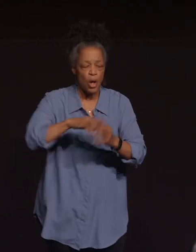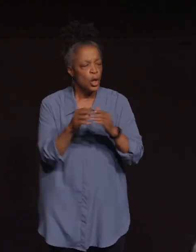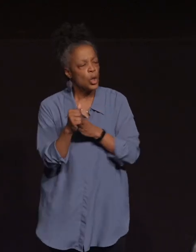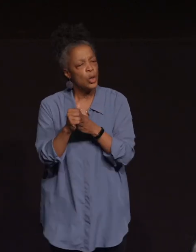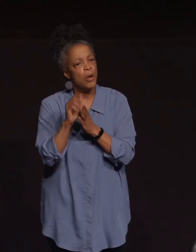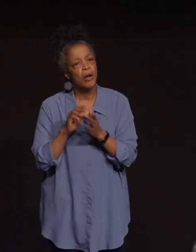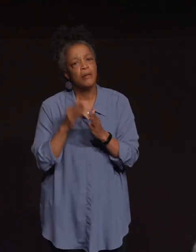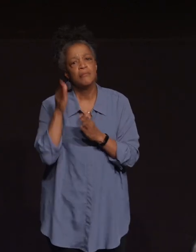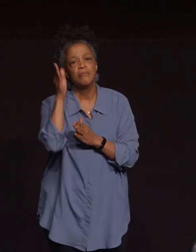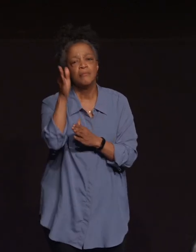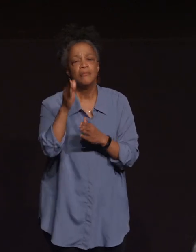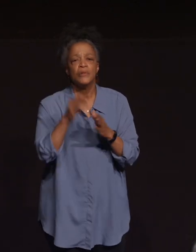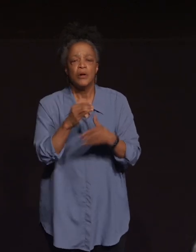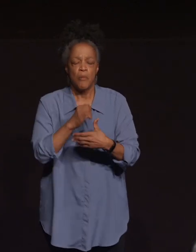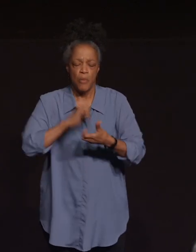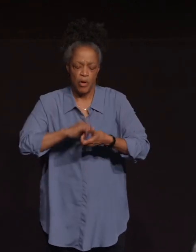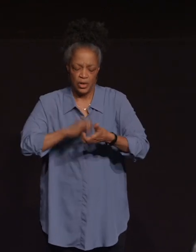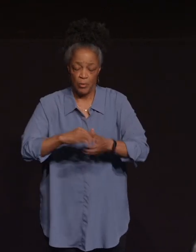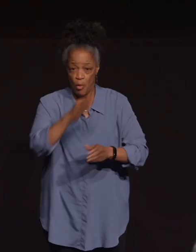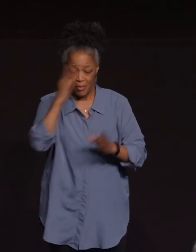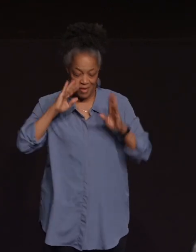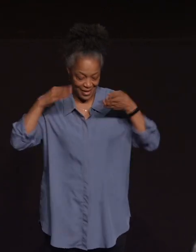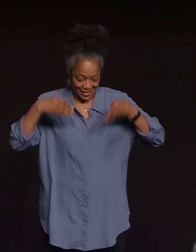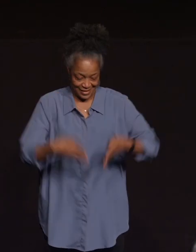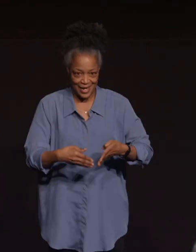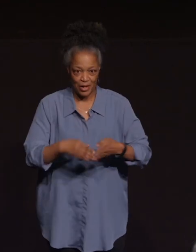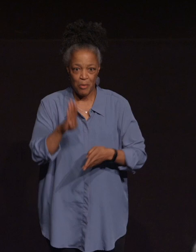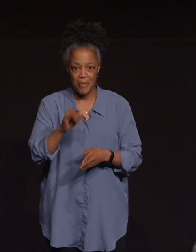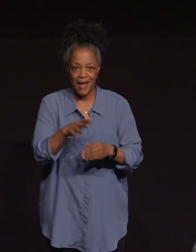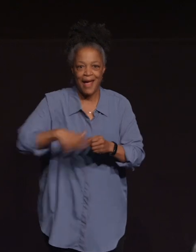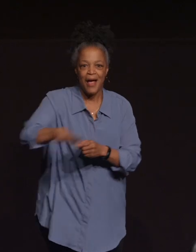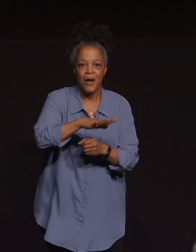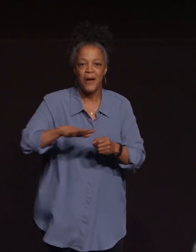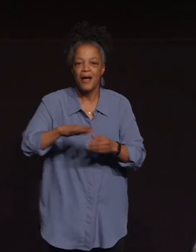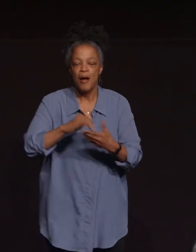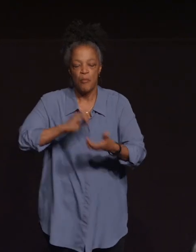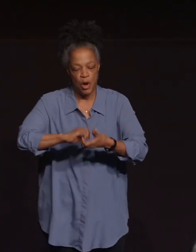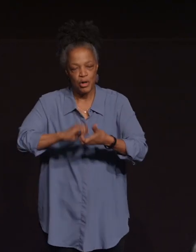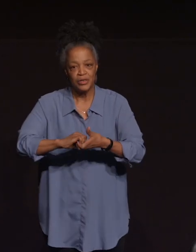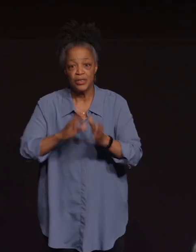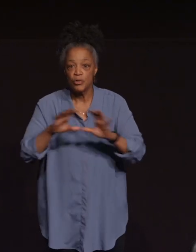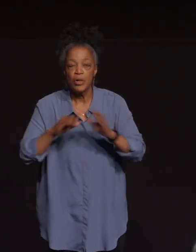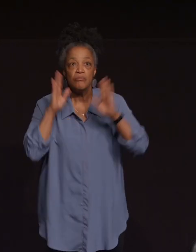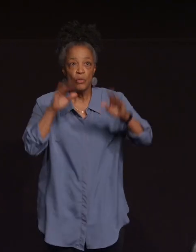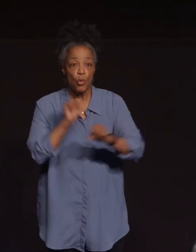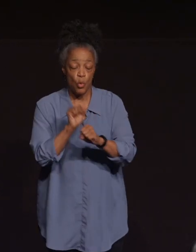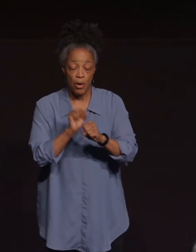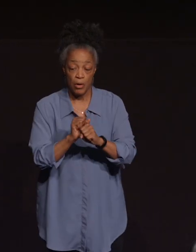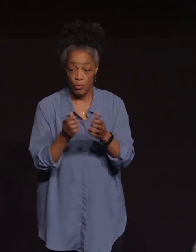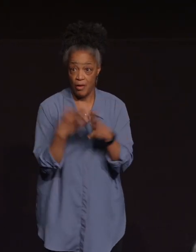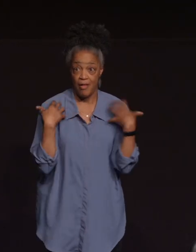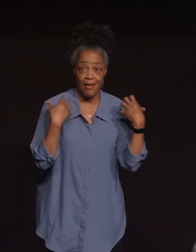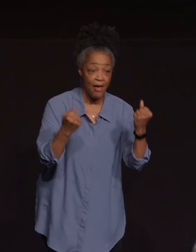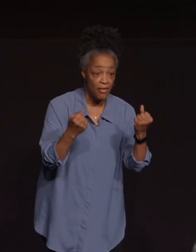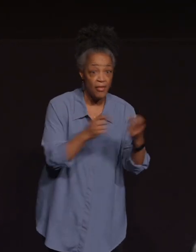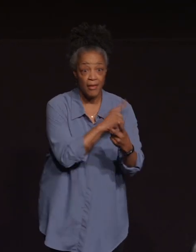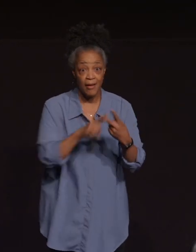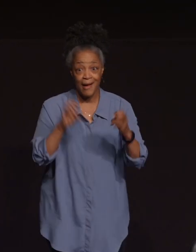Black-centered Bay Area organizations that are doing phenomenal work in health, education, art,